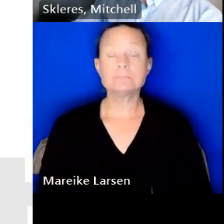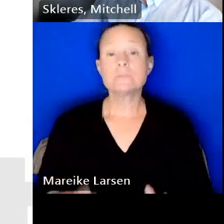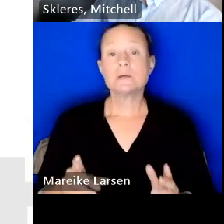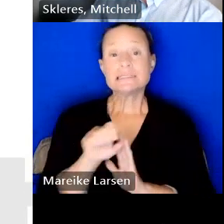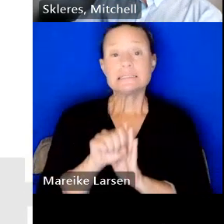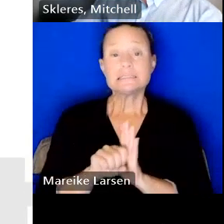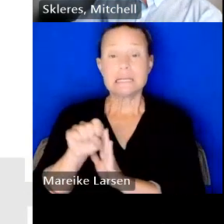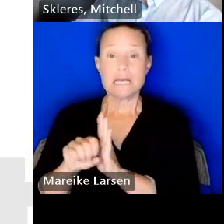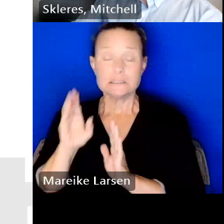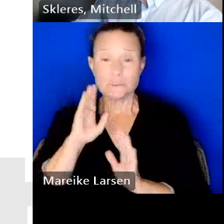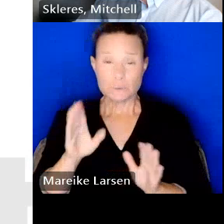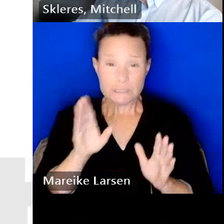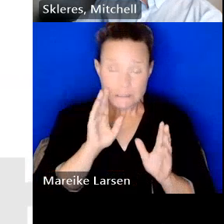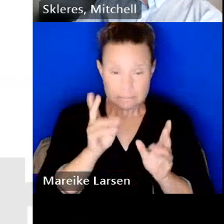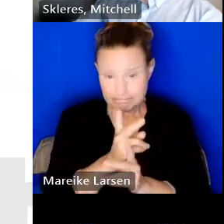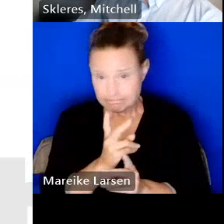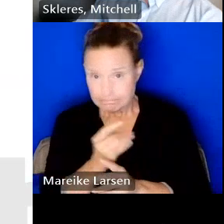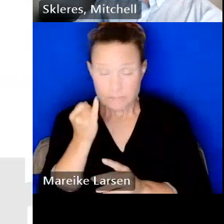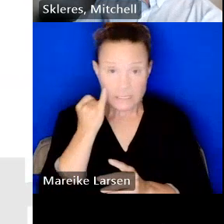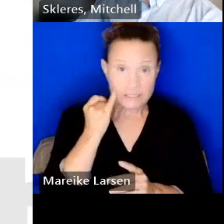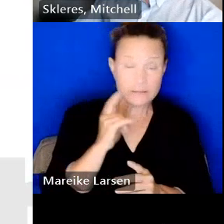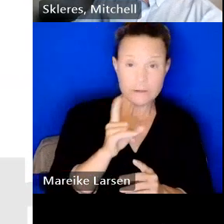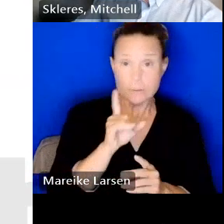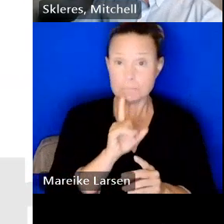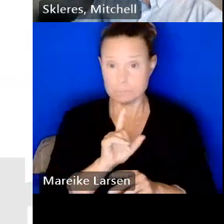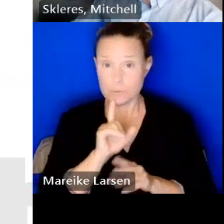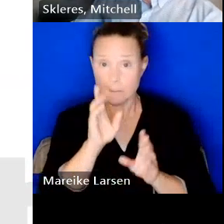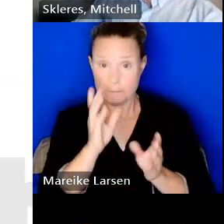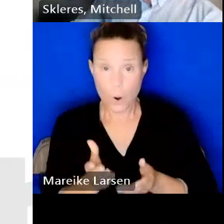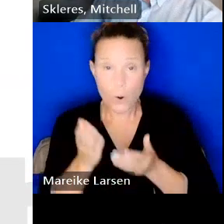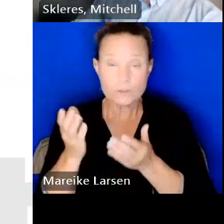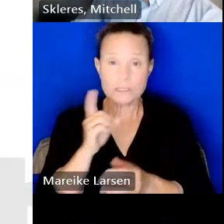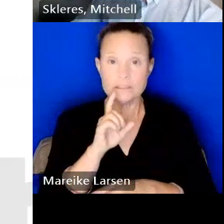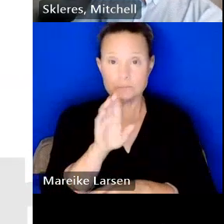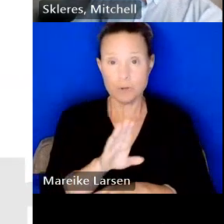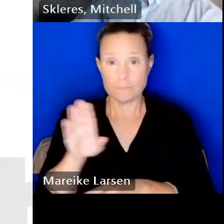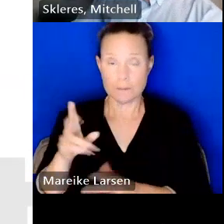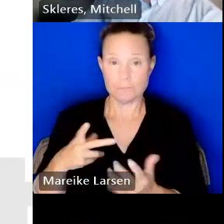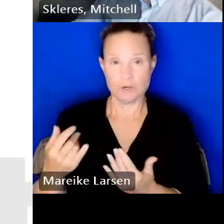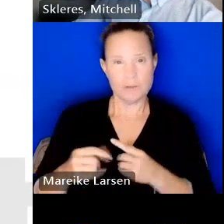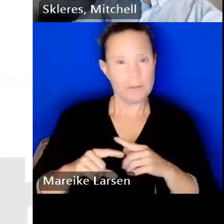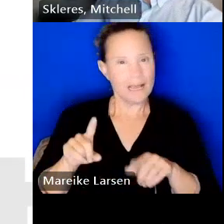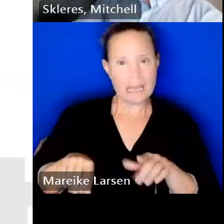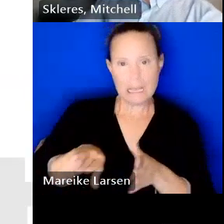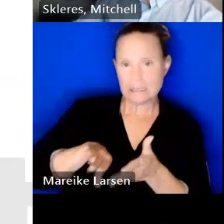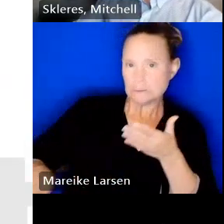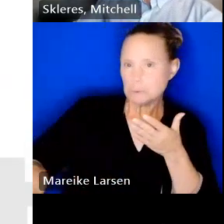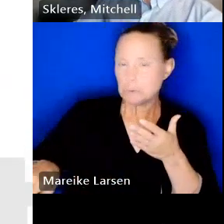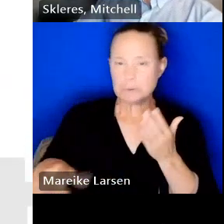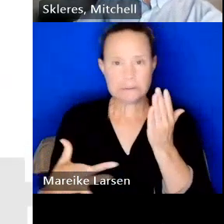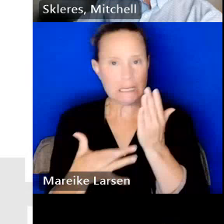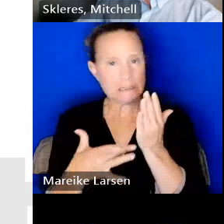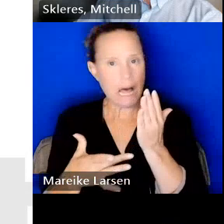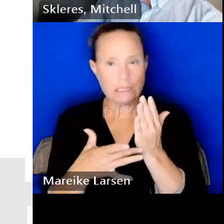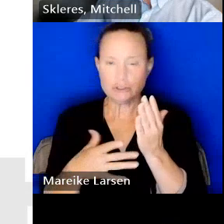The states will determine if the proposal is a broadband priority project, but cannot categorically exclude any technology. Type during the application process.